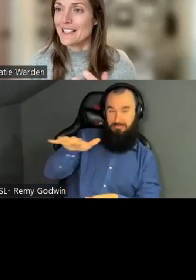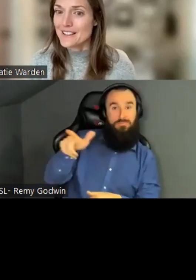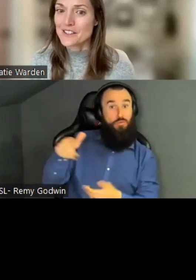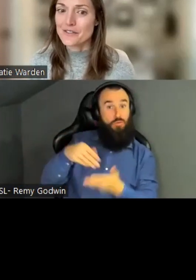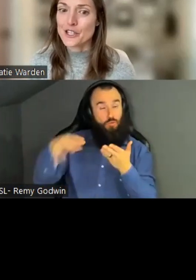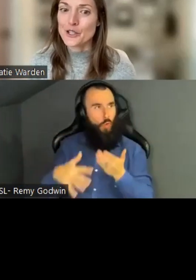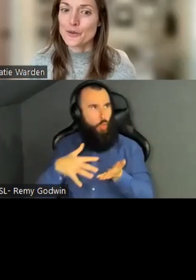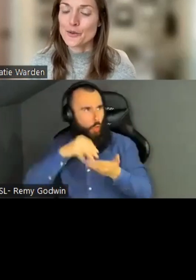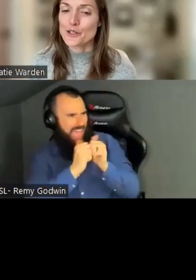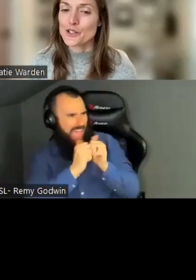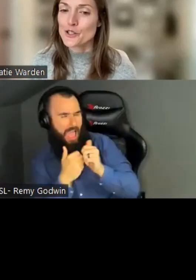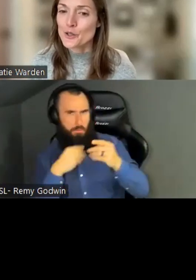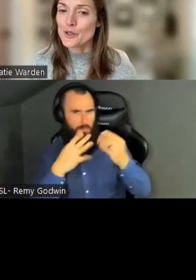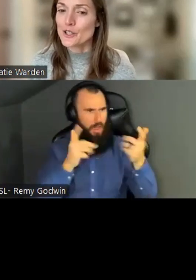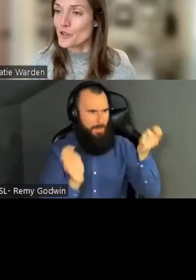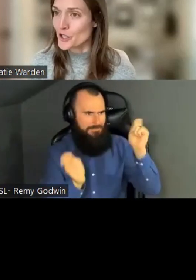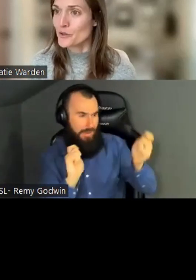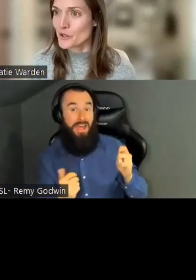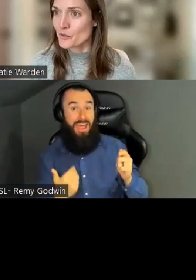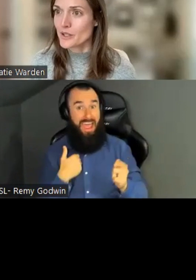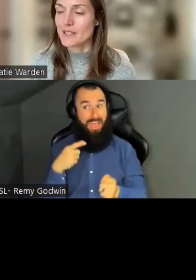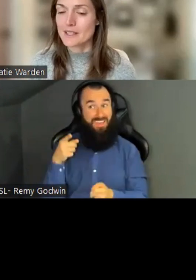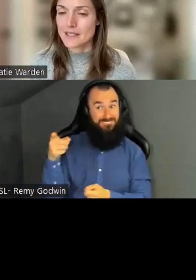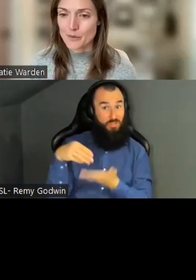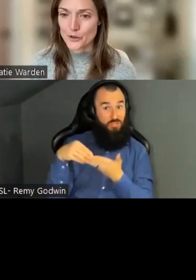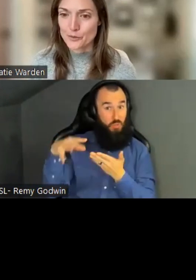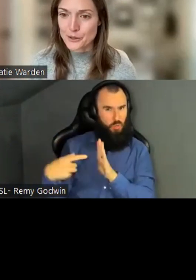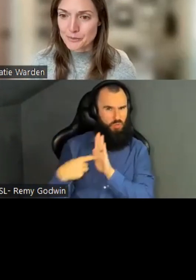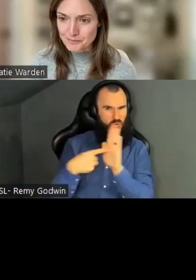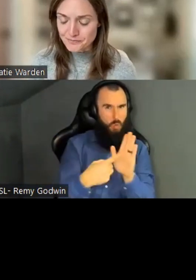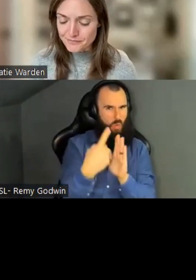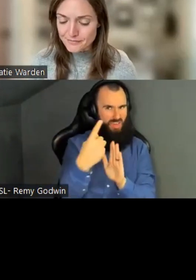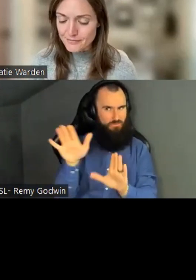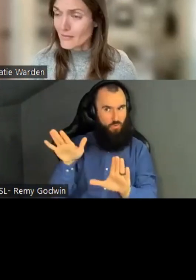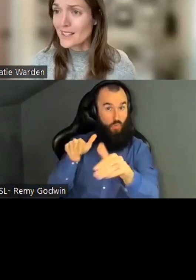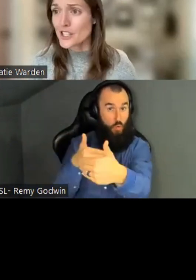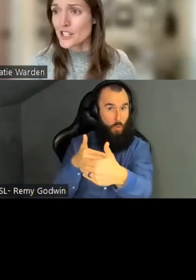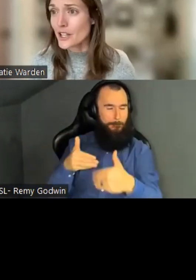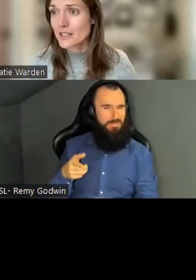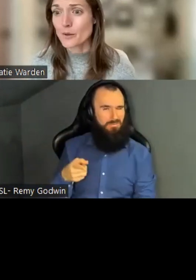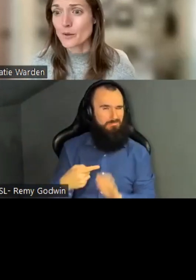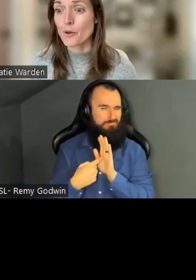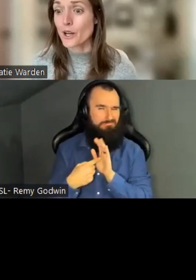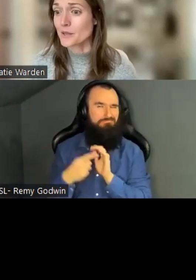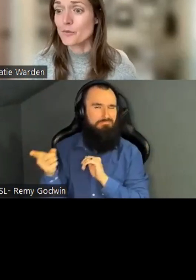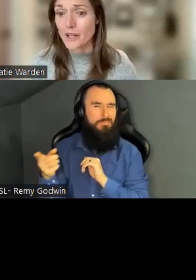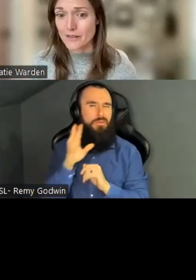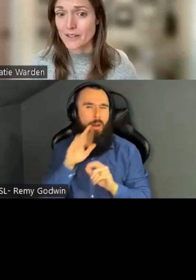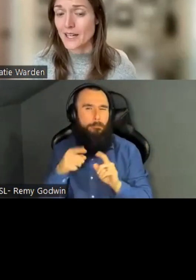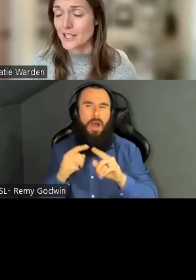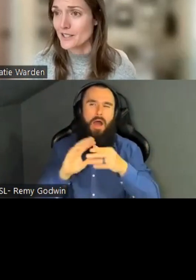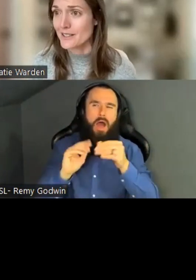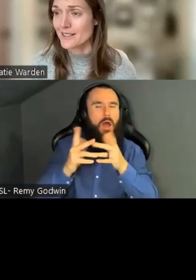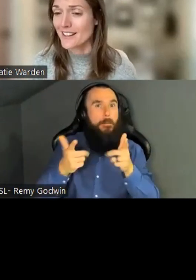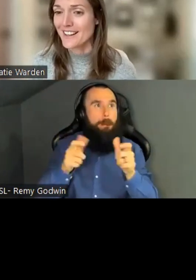And in this video, there's a student who shows us one of the exam rooms and she talks about possible modifications.